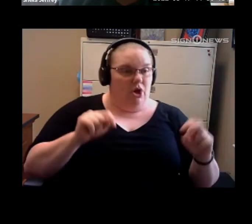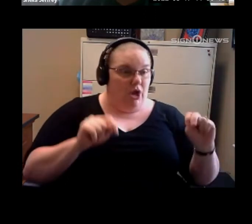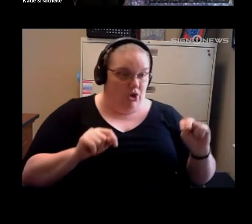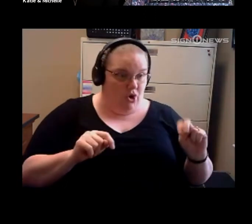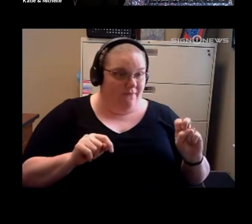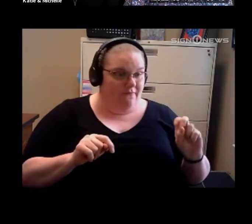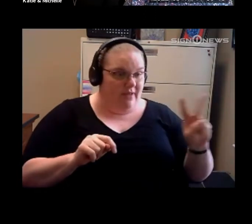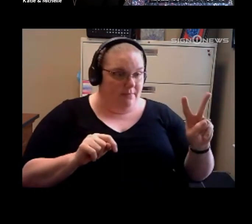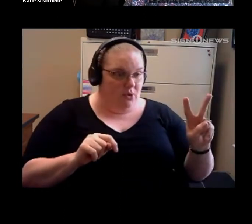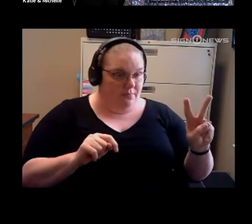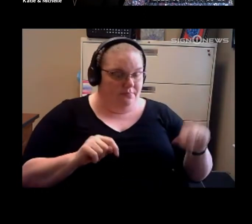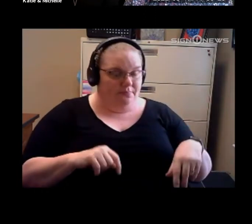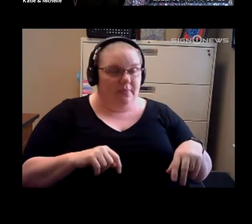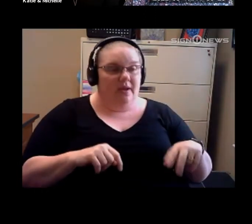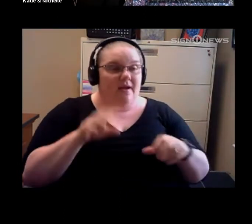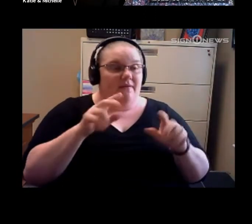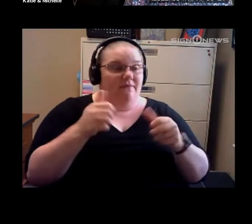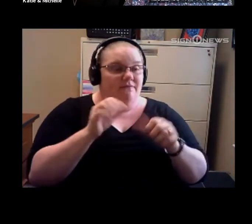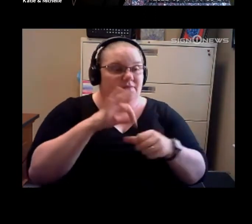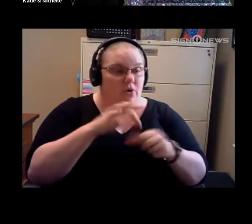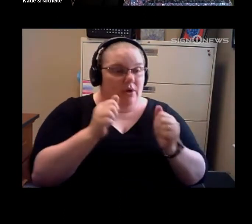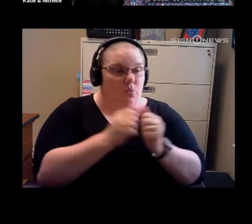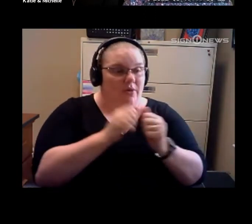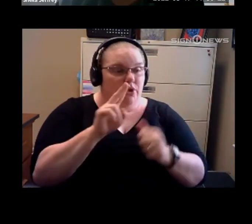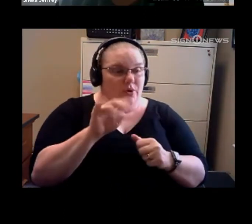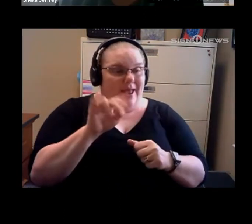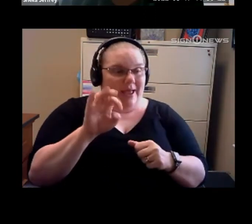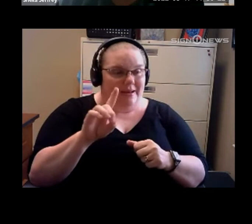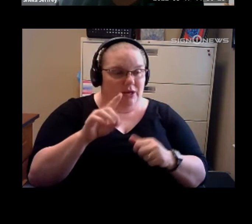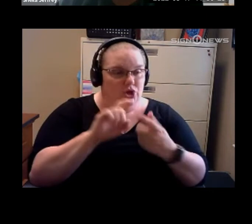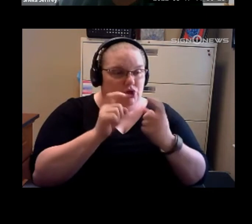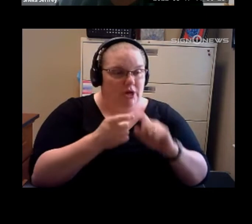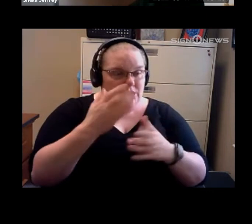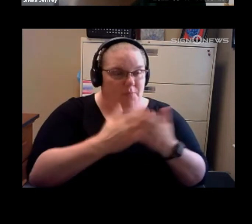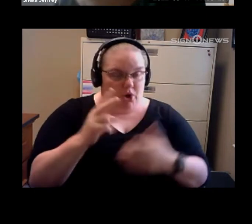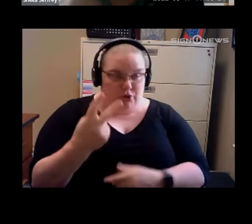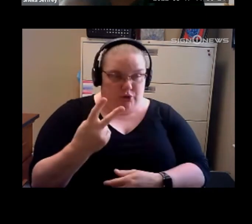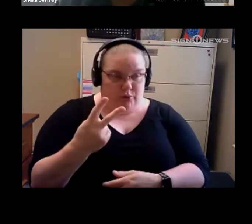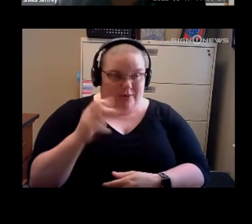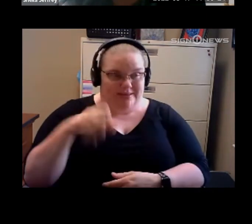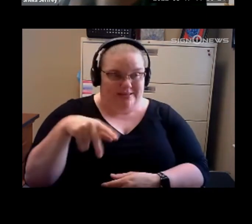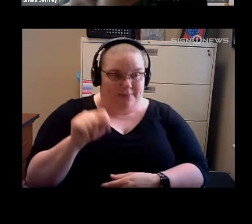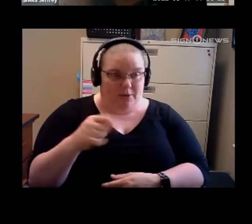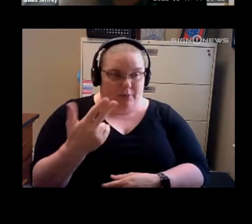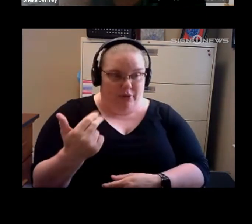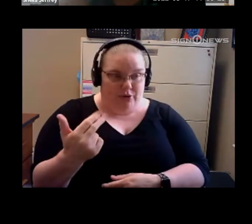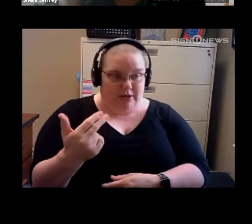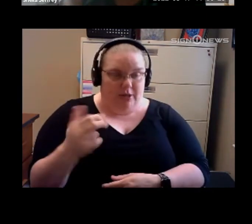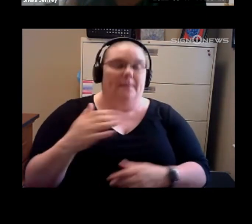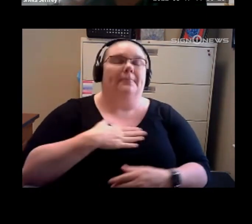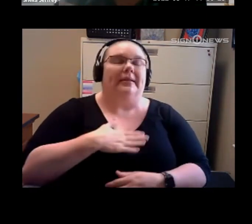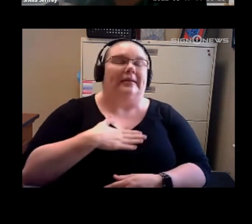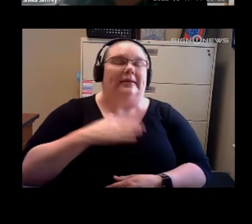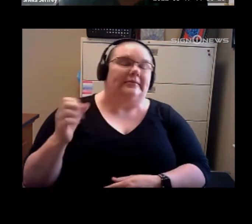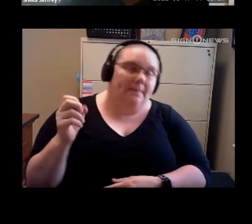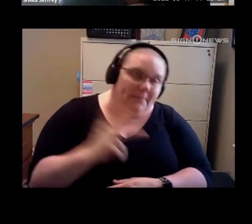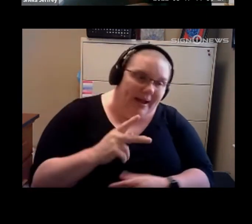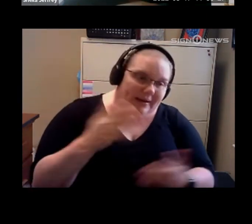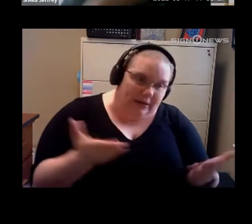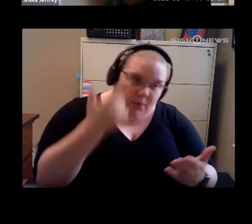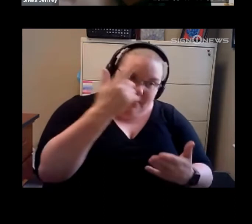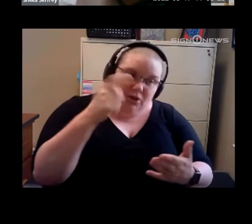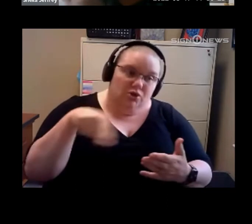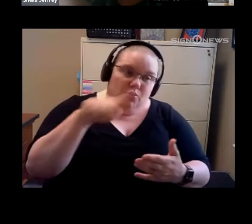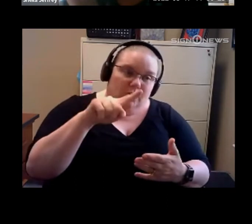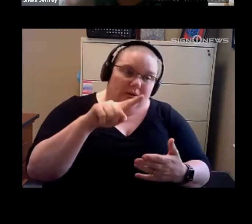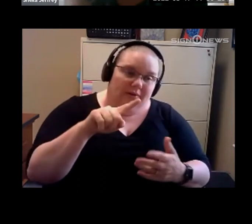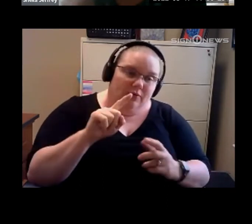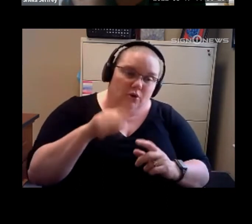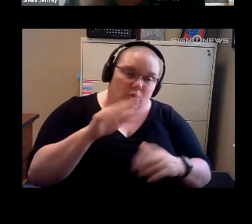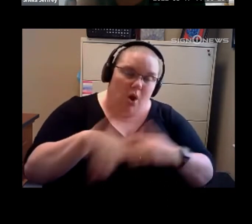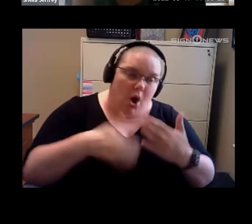news